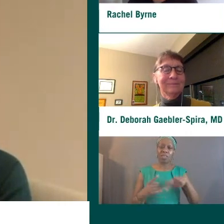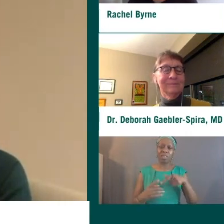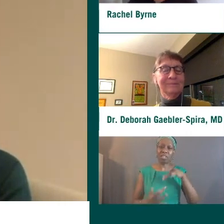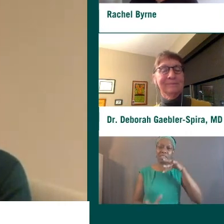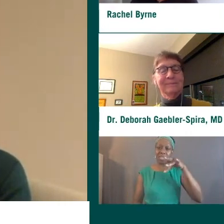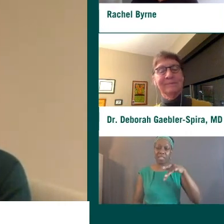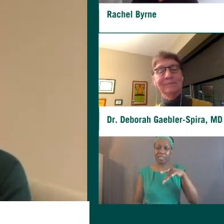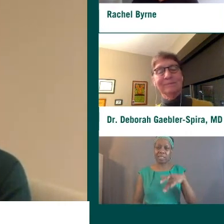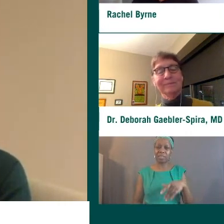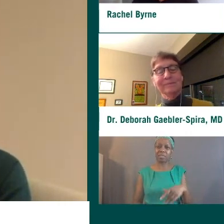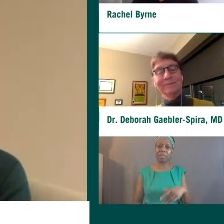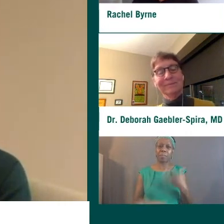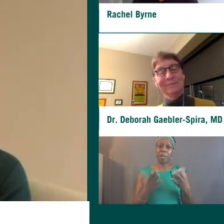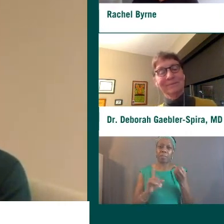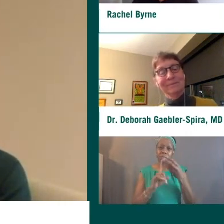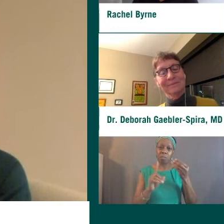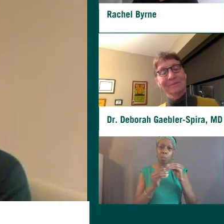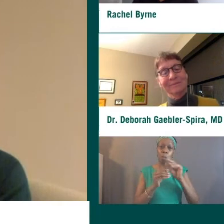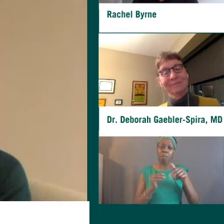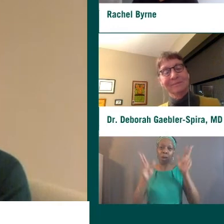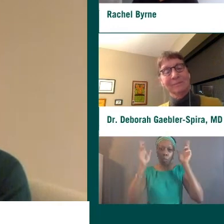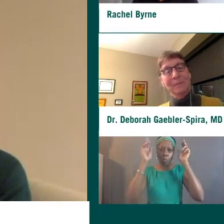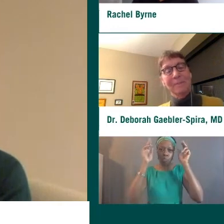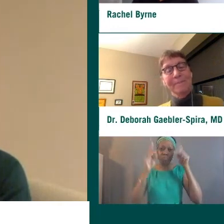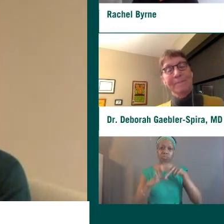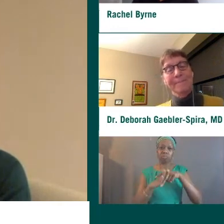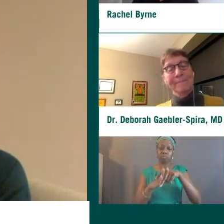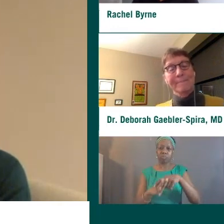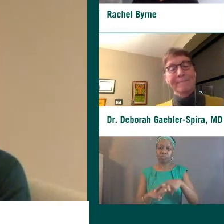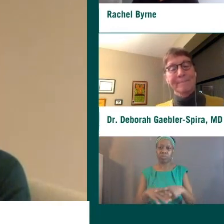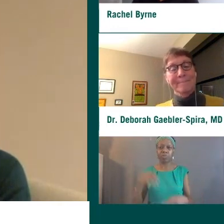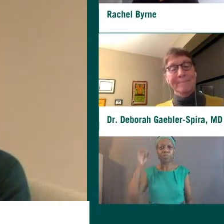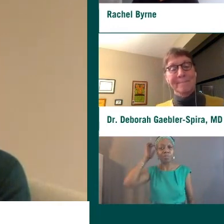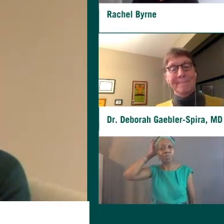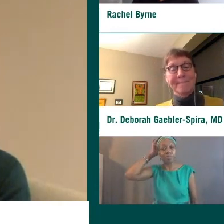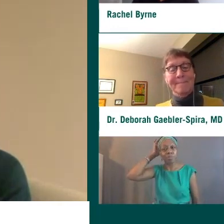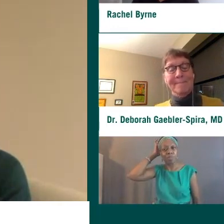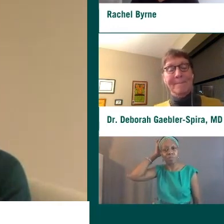I I enjoy going horseback riding,